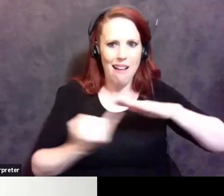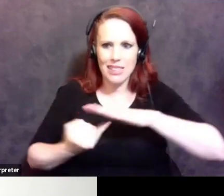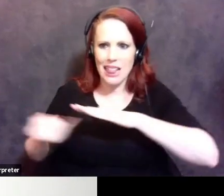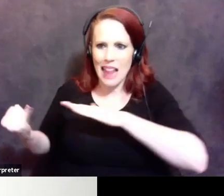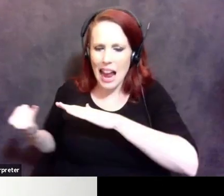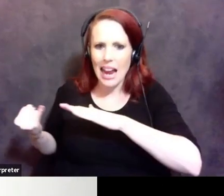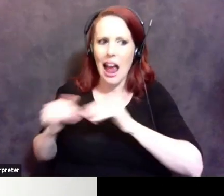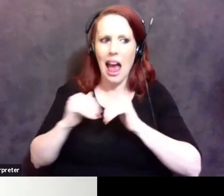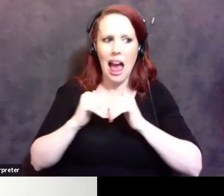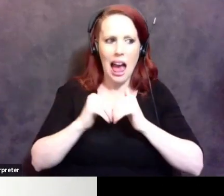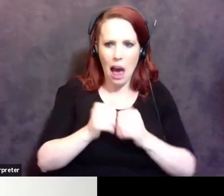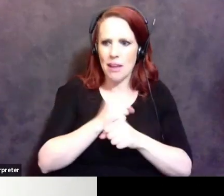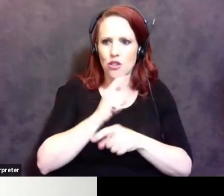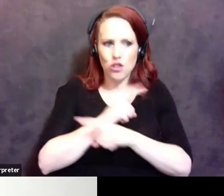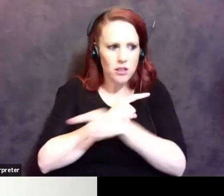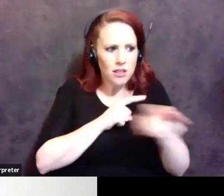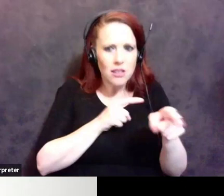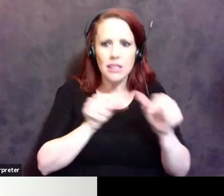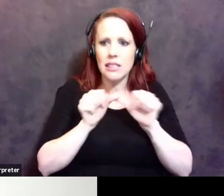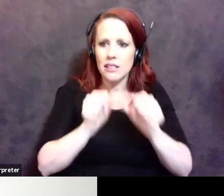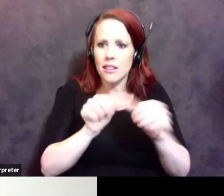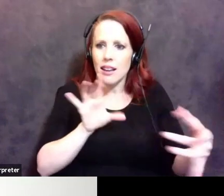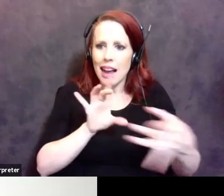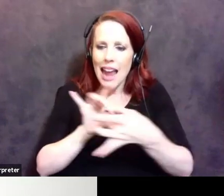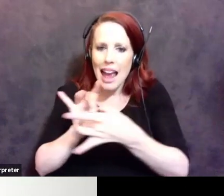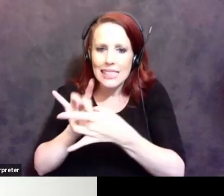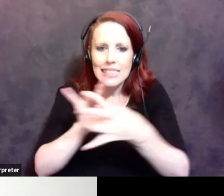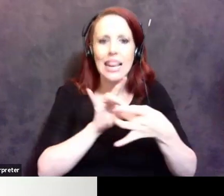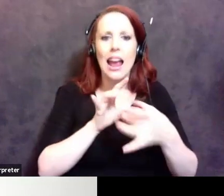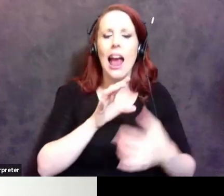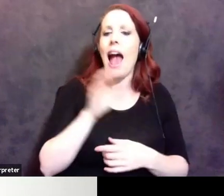make sure we help them stay connected? And how can we also make sure we are checking